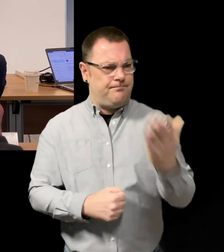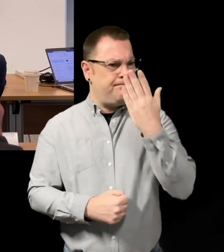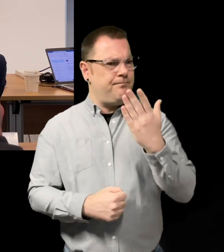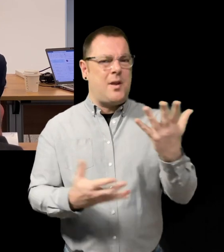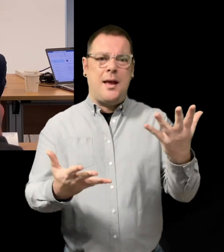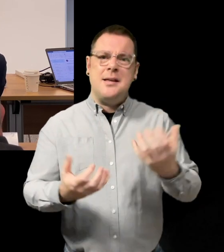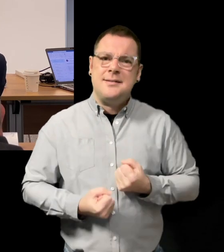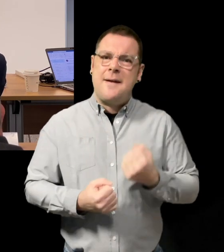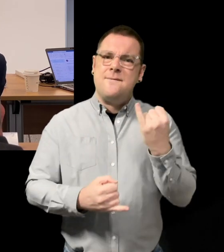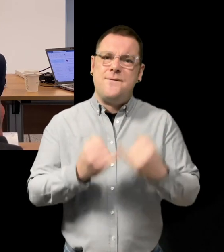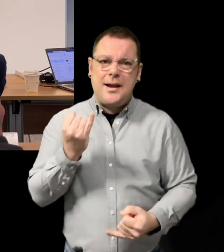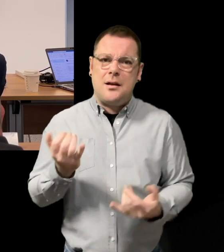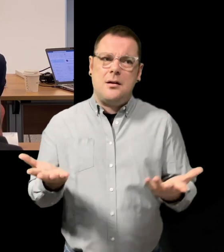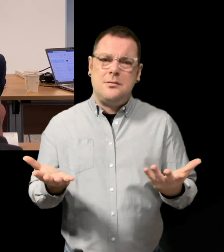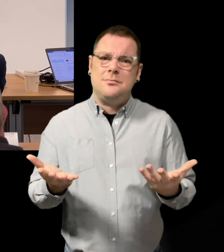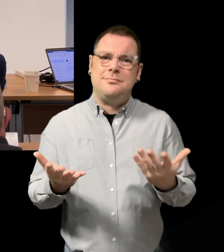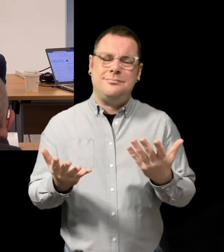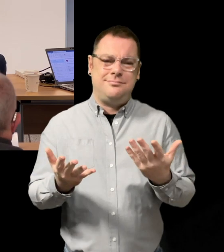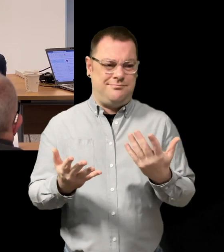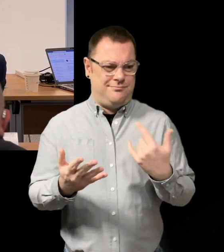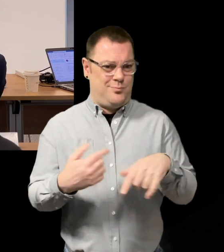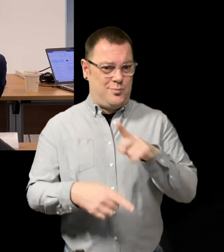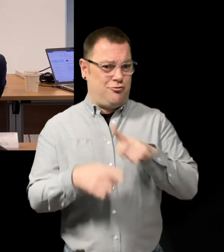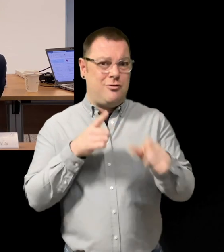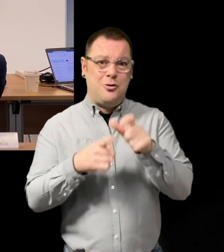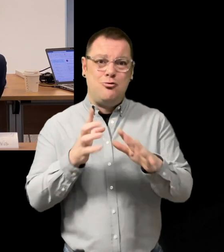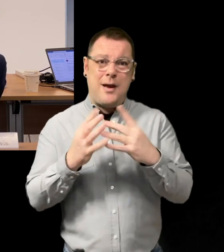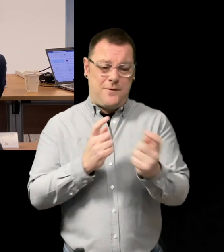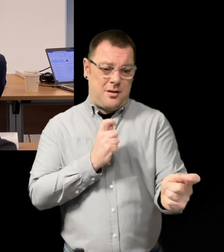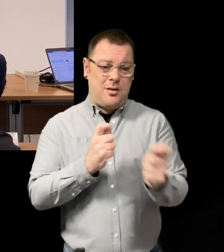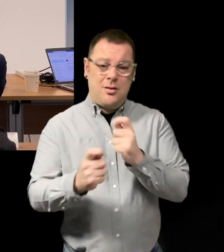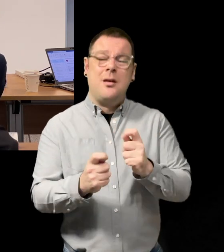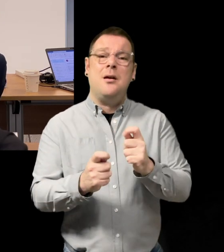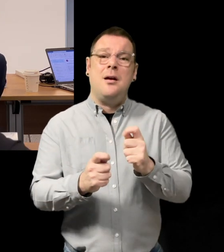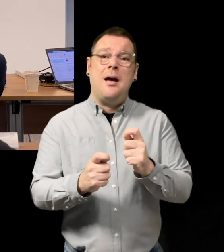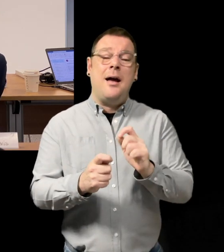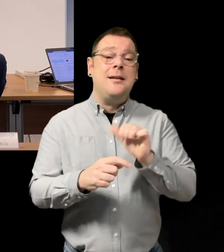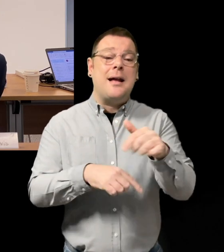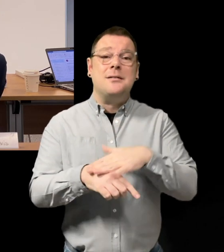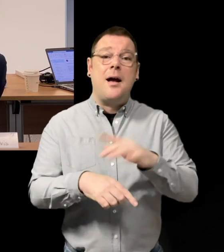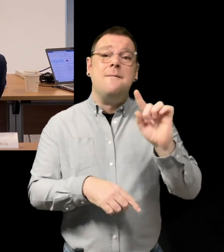admit our failures, and do everything we can to get things right. First time, every time.